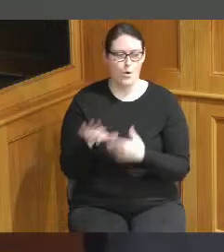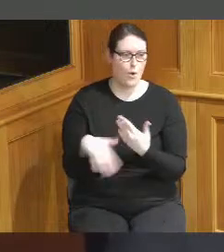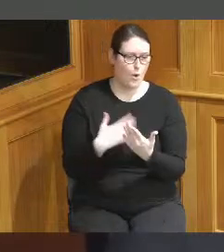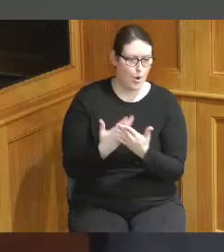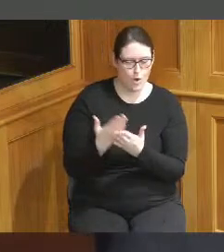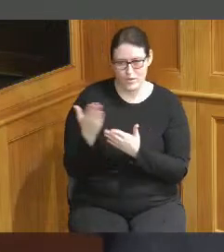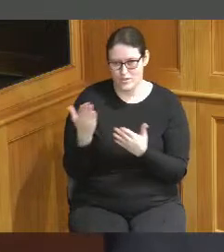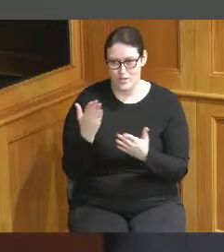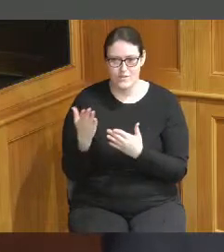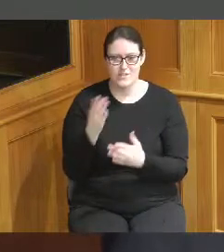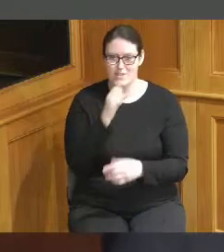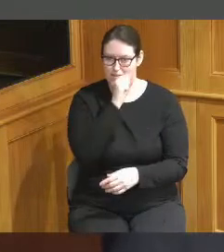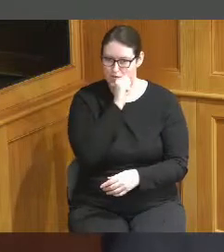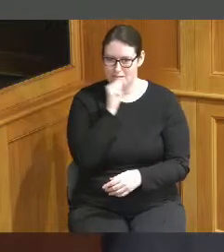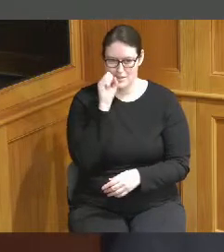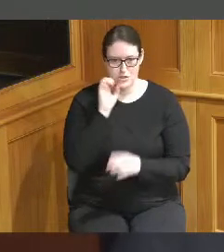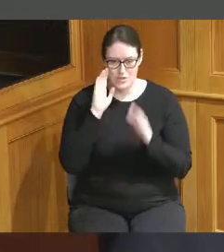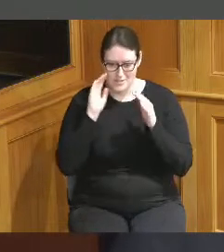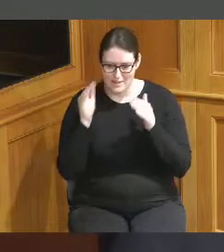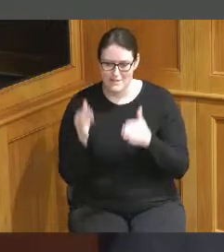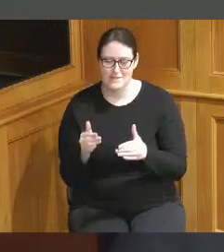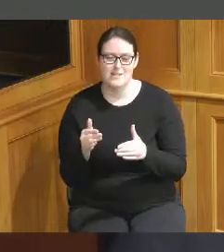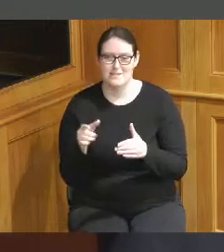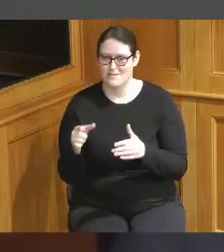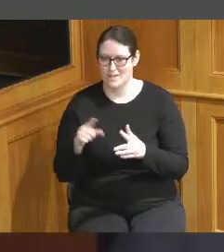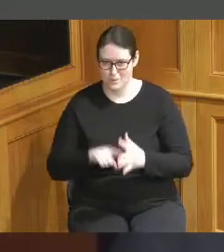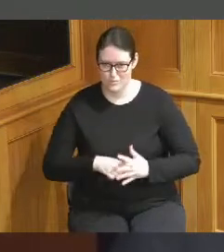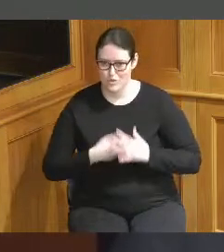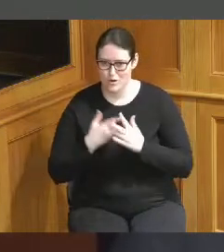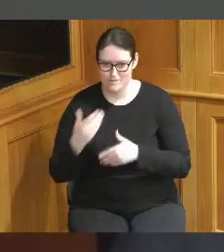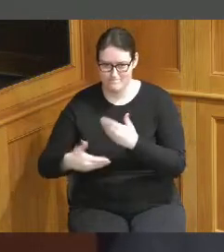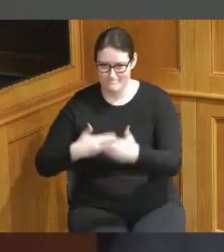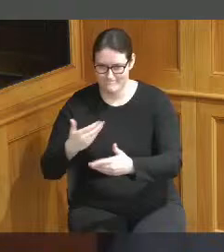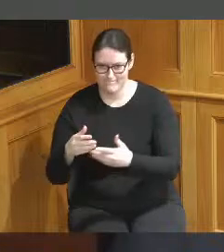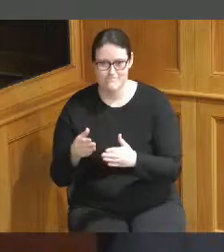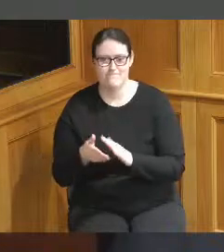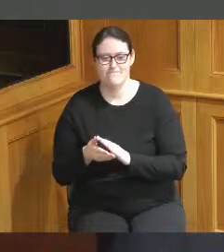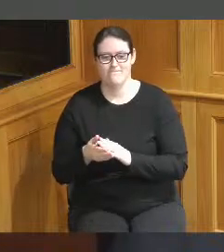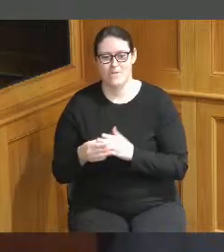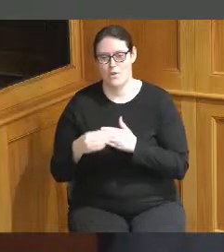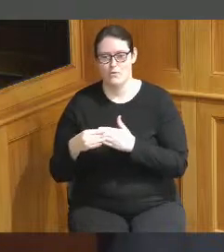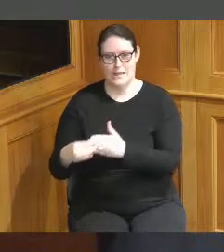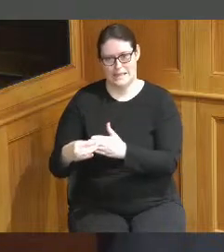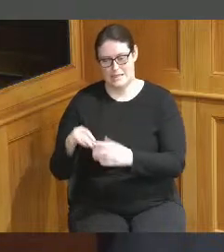say I'm G to take the risk I'm going to be the owner and to have this type of partnership with